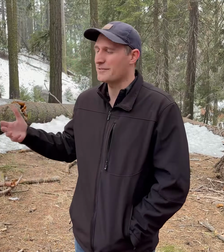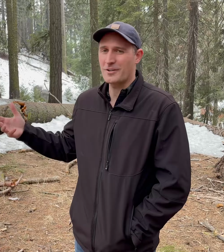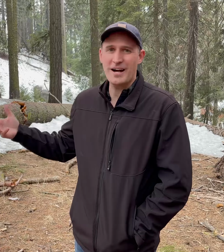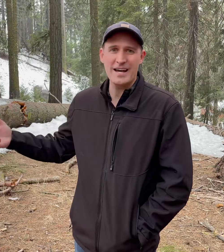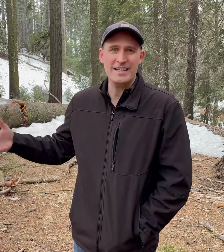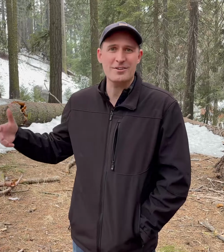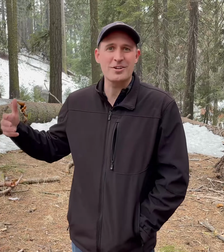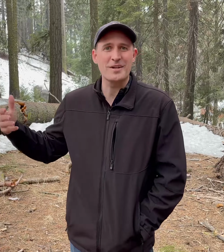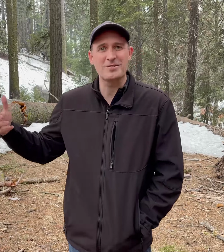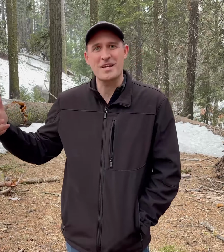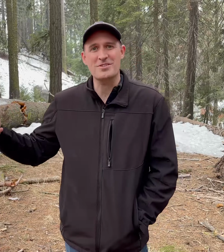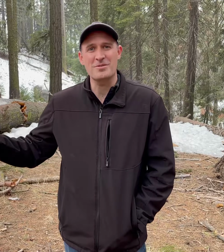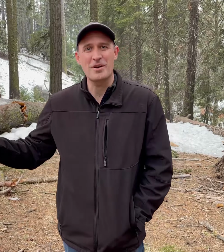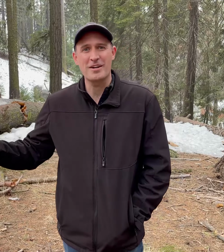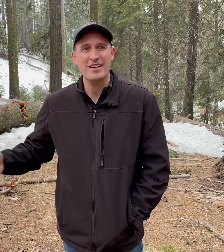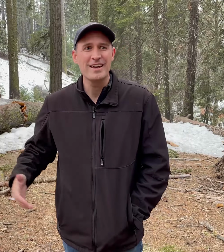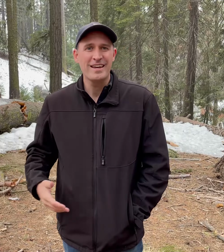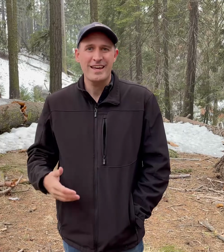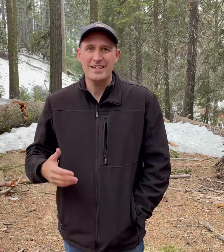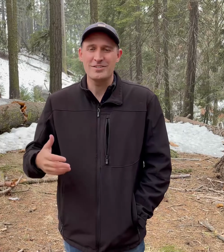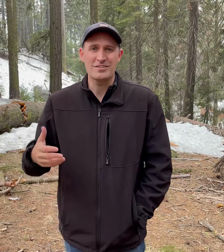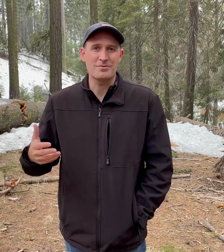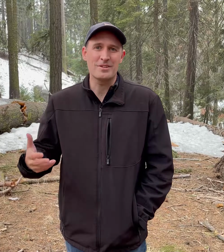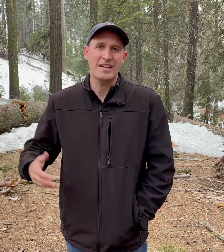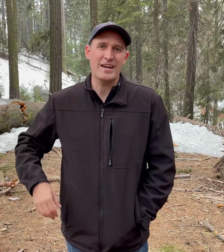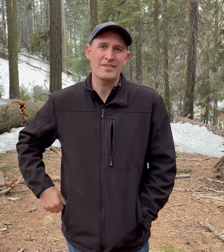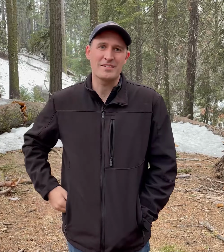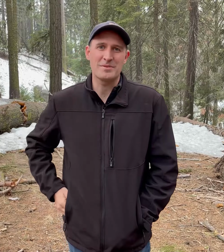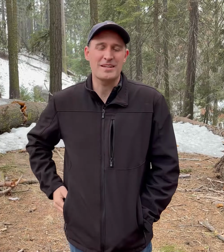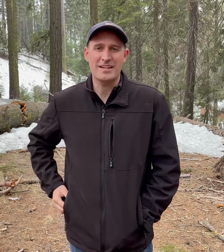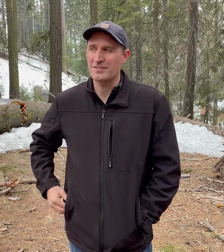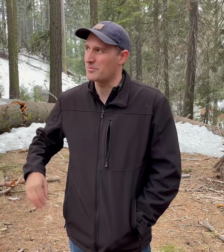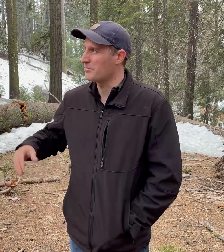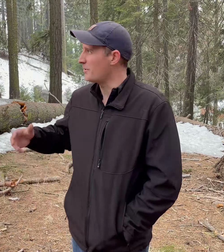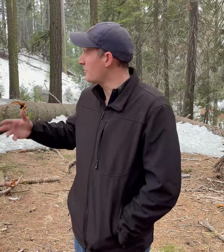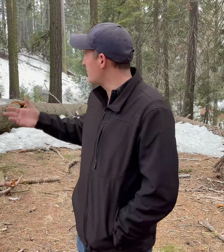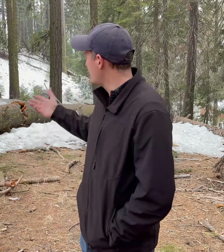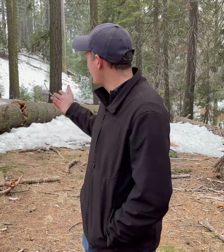for a hike or you go out to a national park and you just really have a spectacular beautiful day